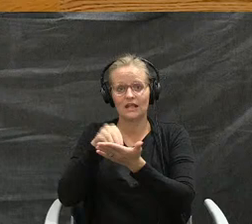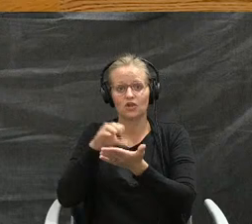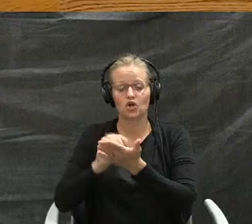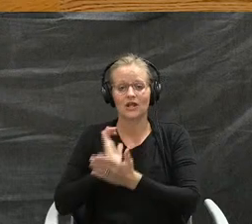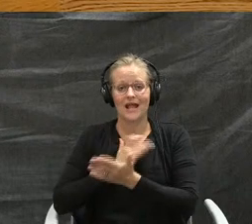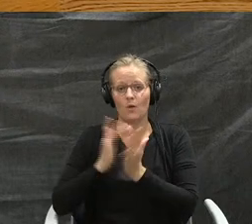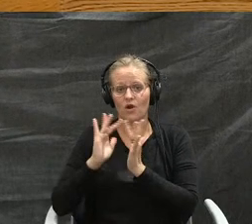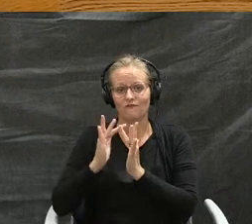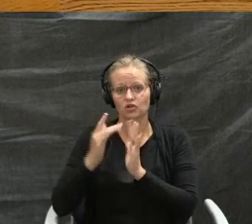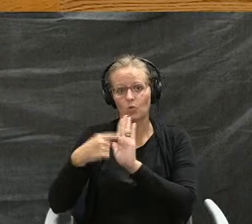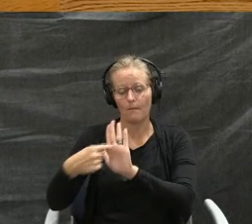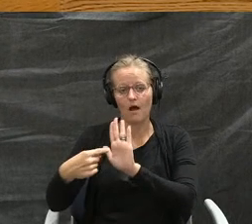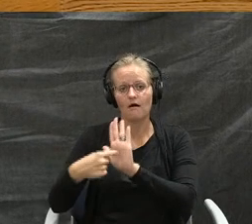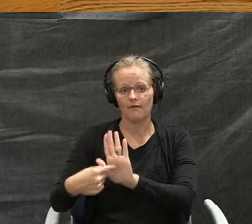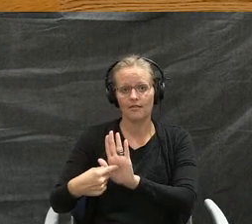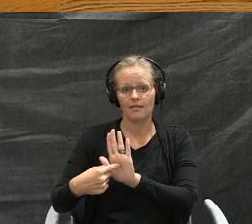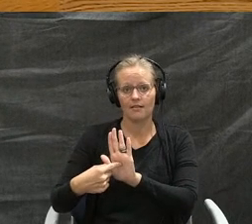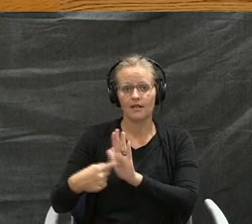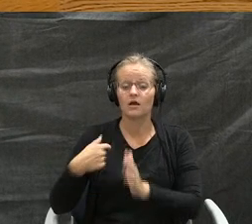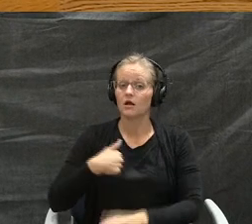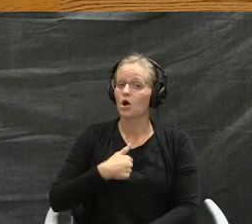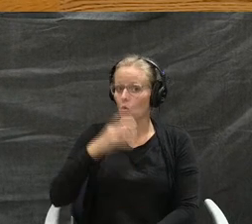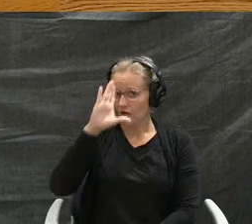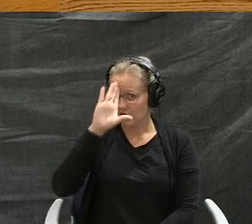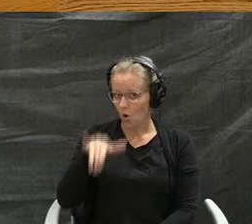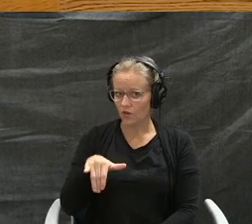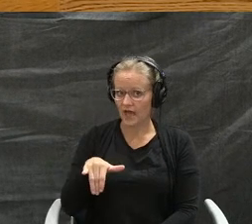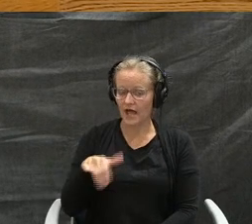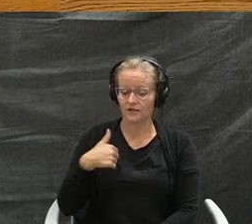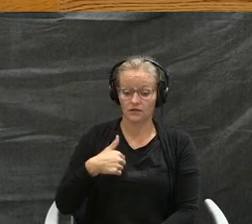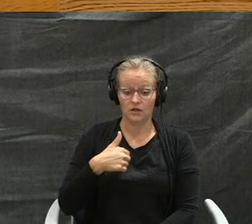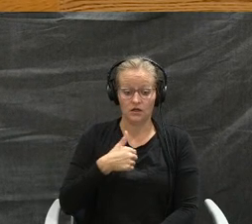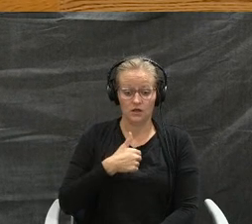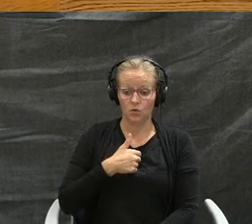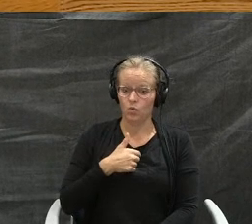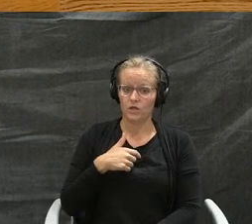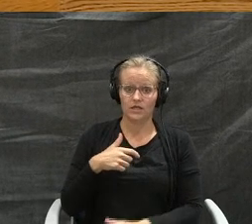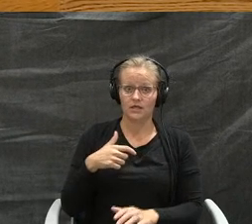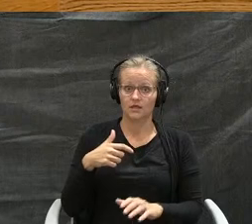best job of any district in the state in the spring, but still